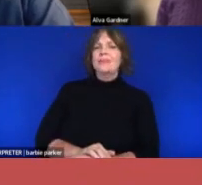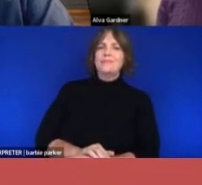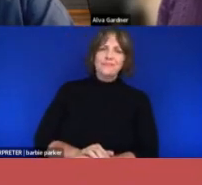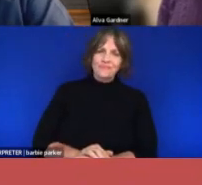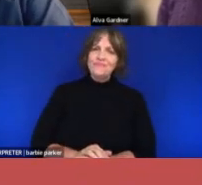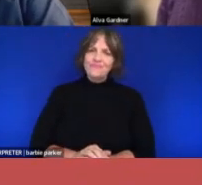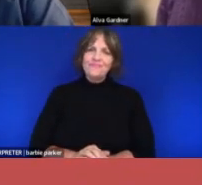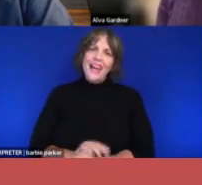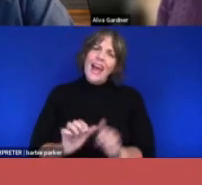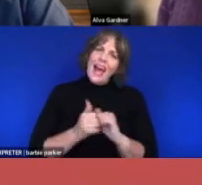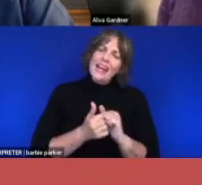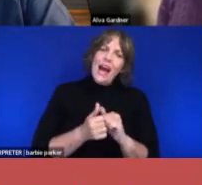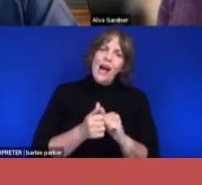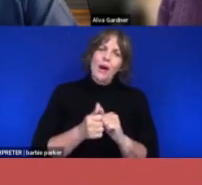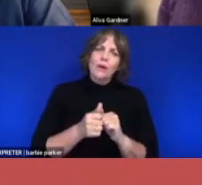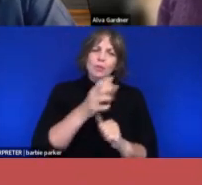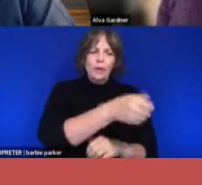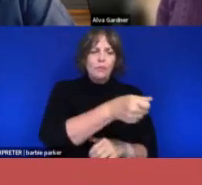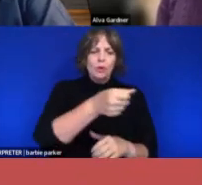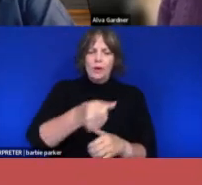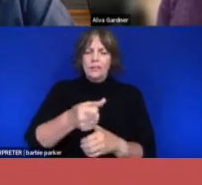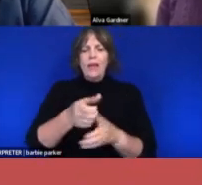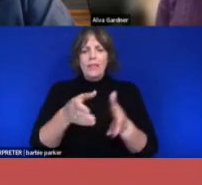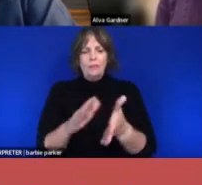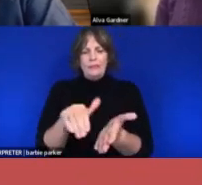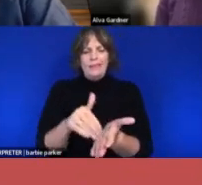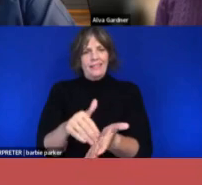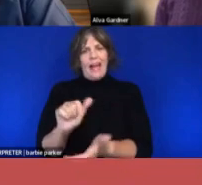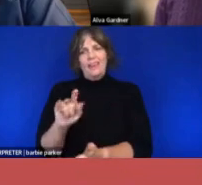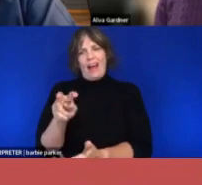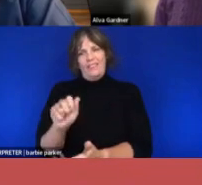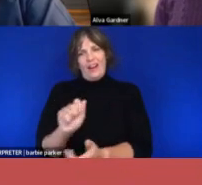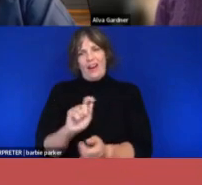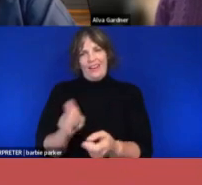I'll turn this over to you because you've got more experience than that about being the center of the planning process.